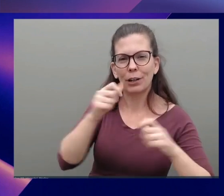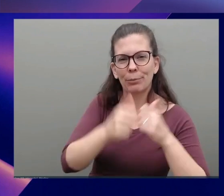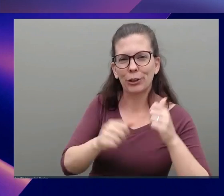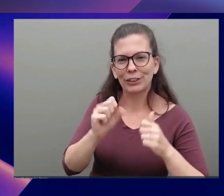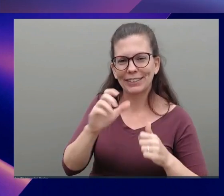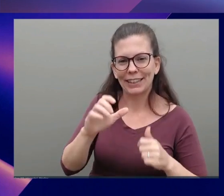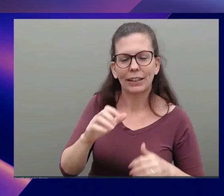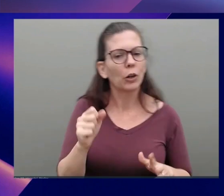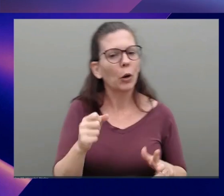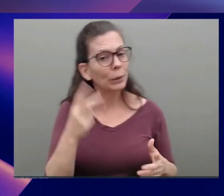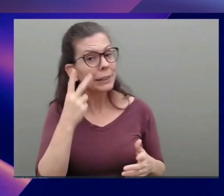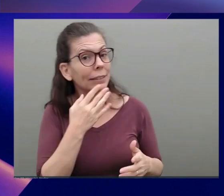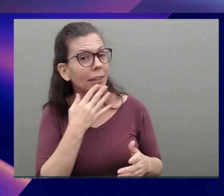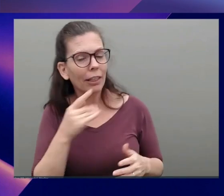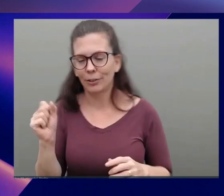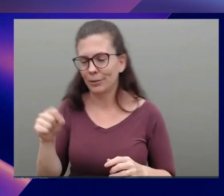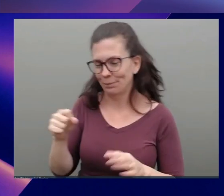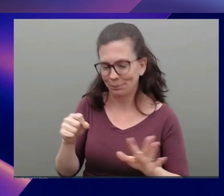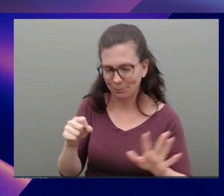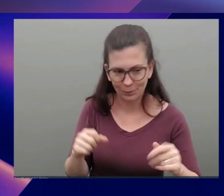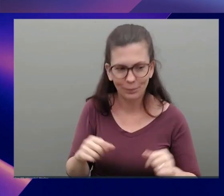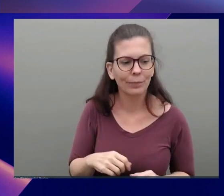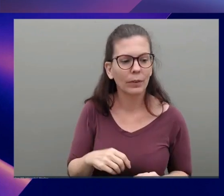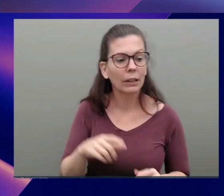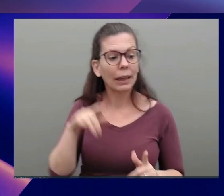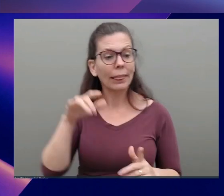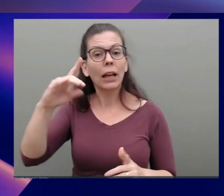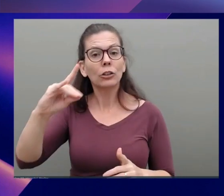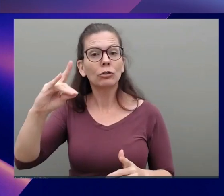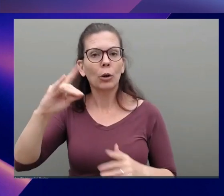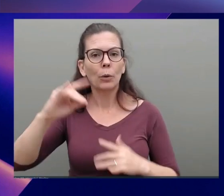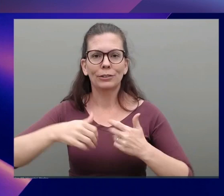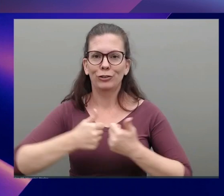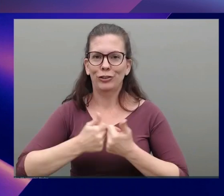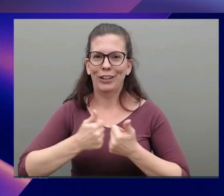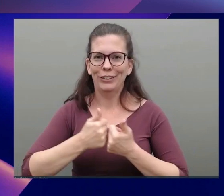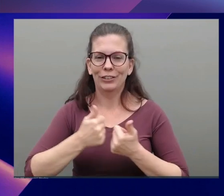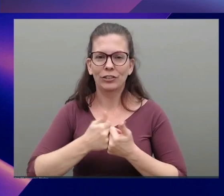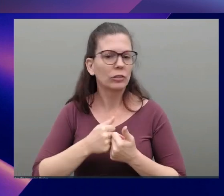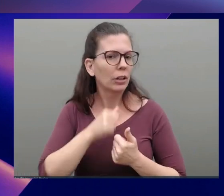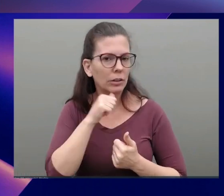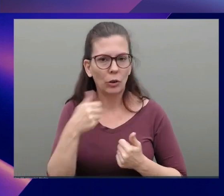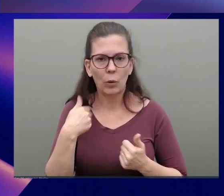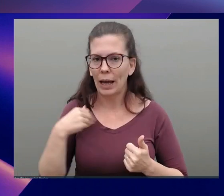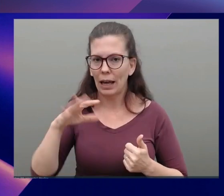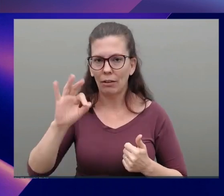Yeah, so this drone is a challenge drone. It doesn't have a flashcard with a Q and A on it.